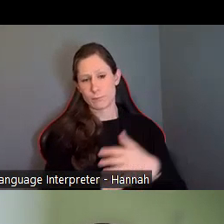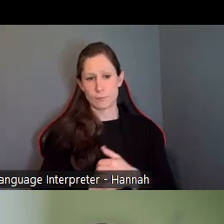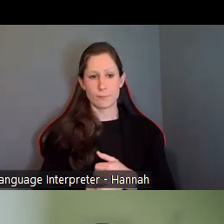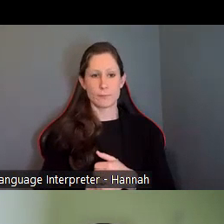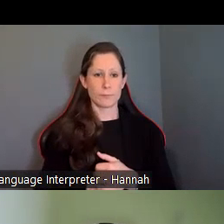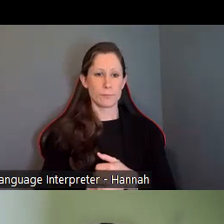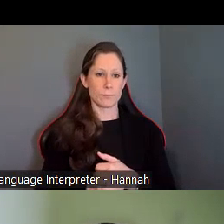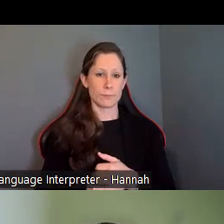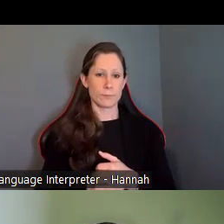Advocacy v.